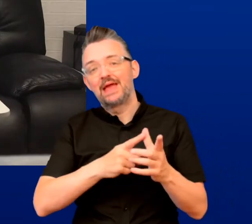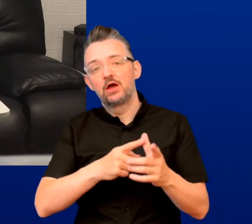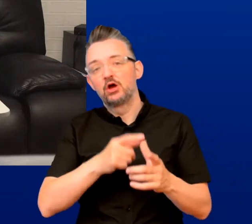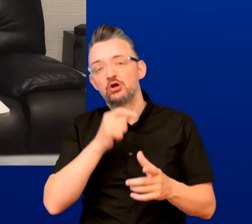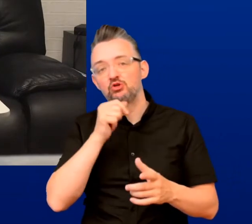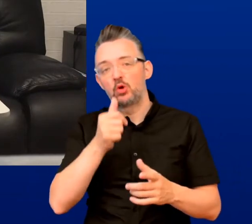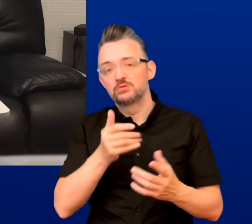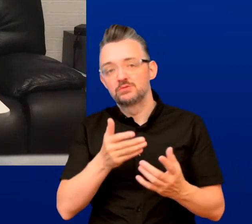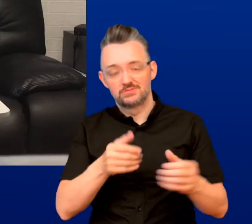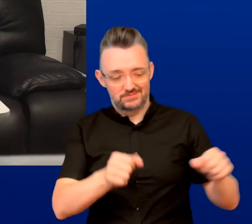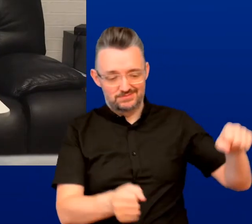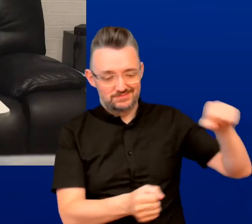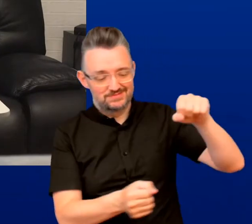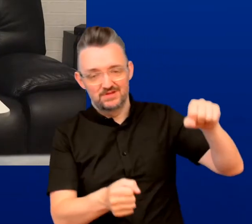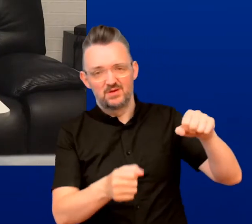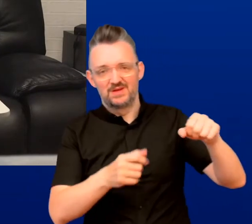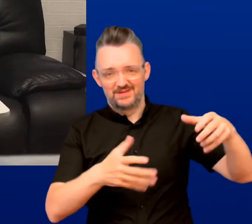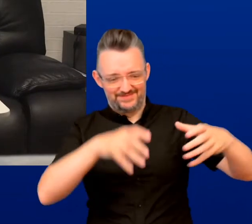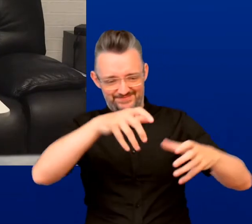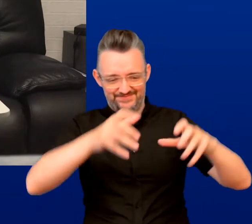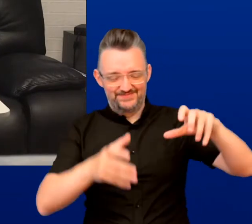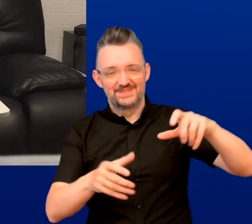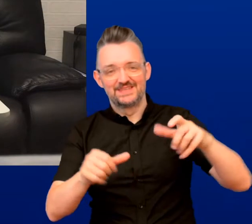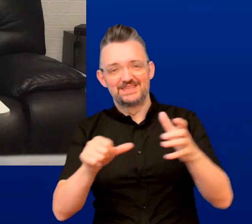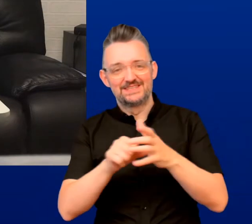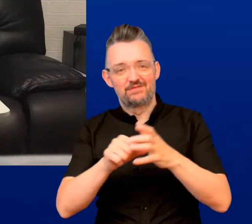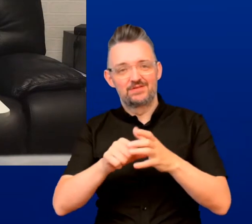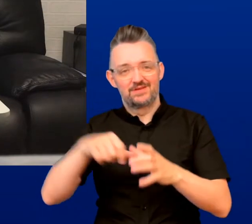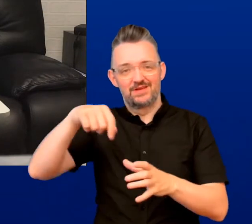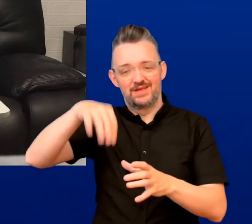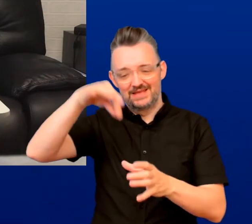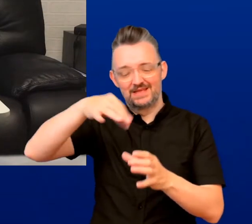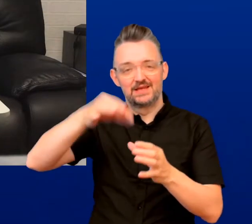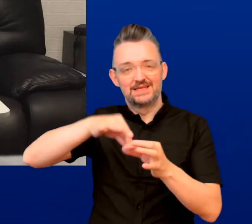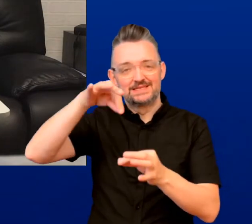can't get your hand right in the jar to dip the pieces of paper in that